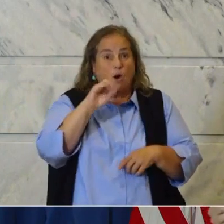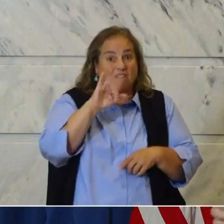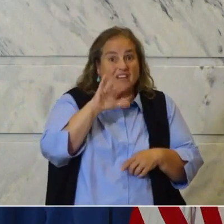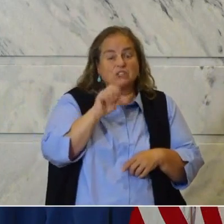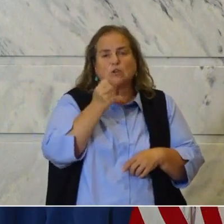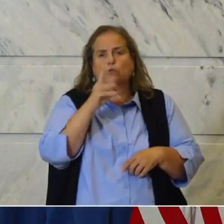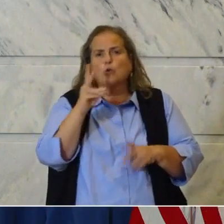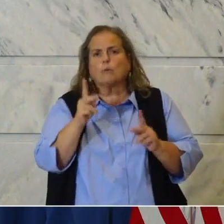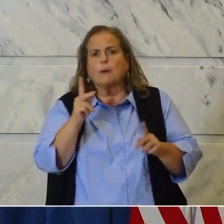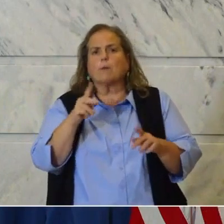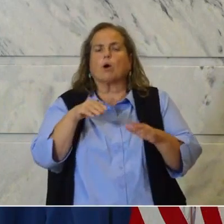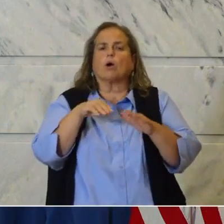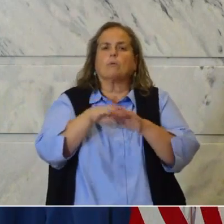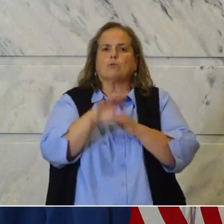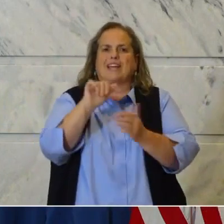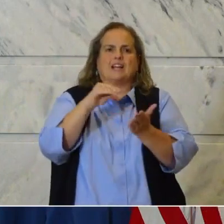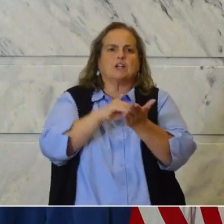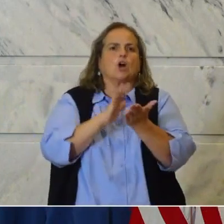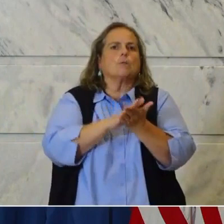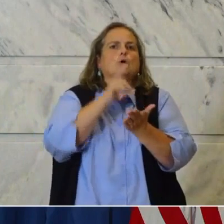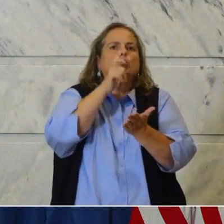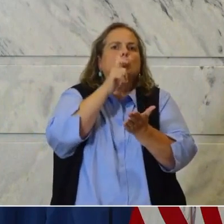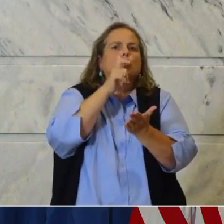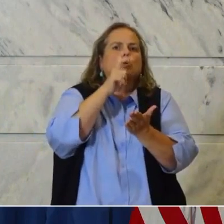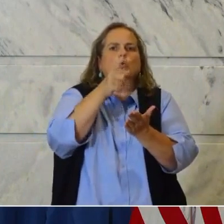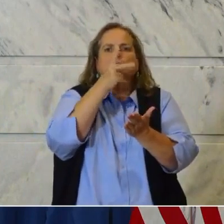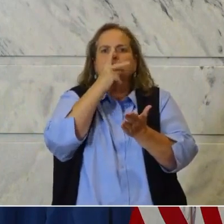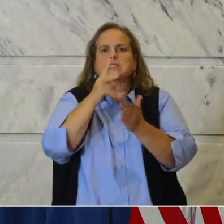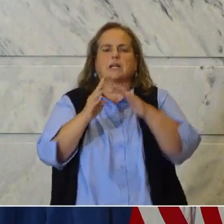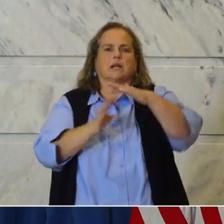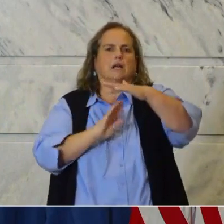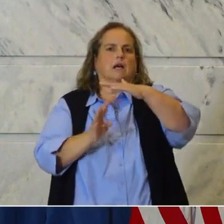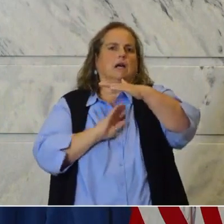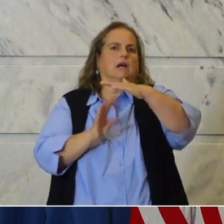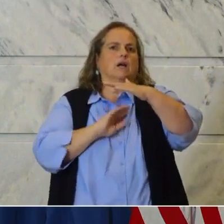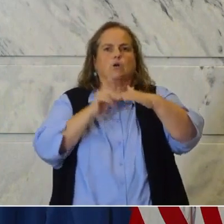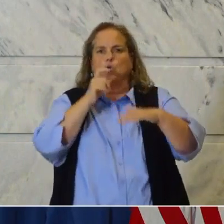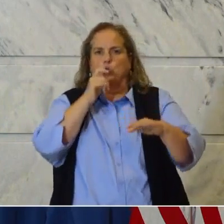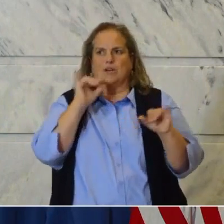into and they can document all of it, or if it's or if it's something that